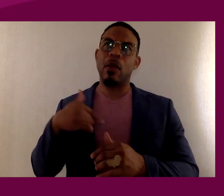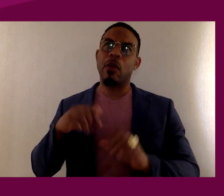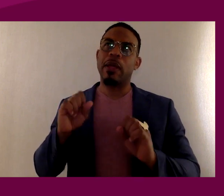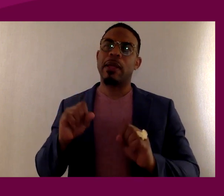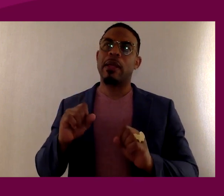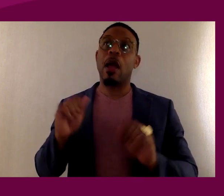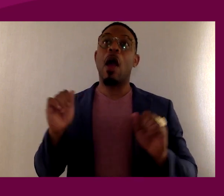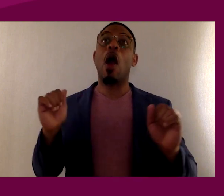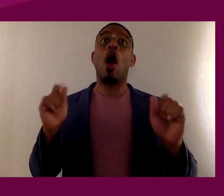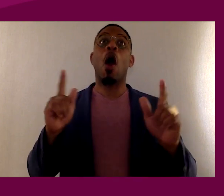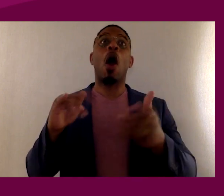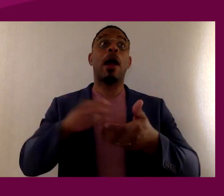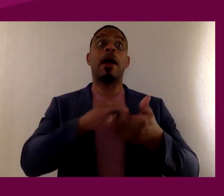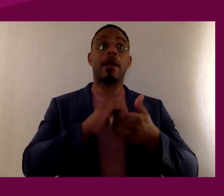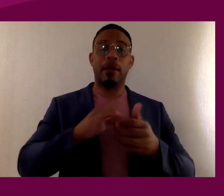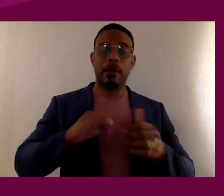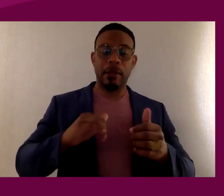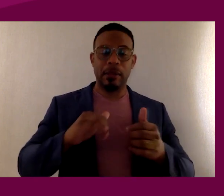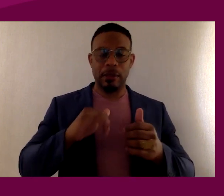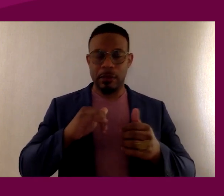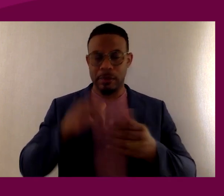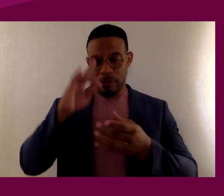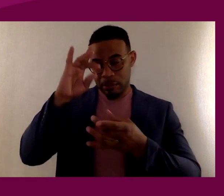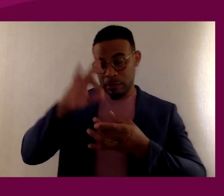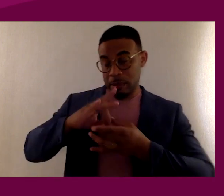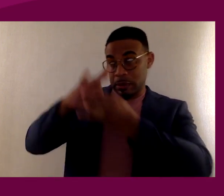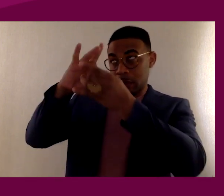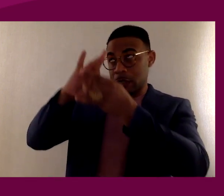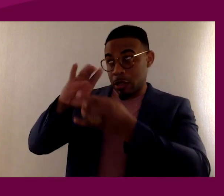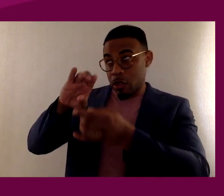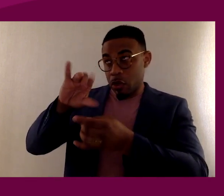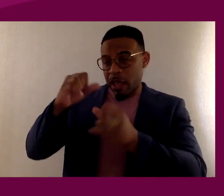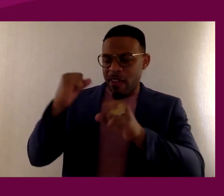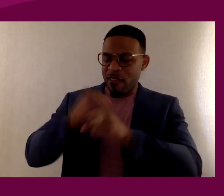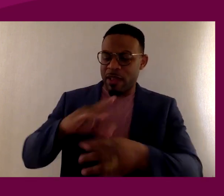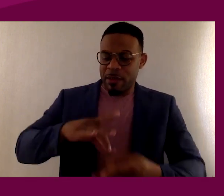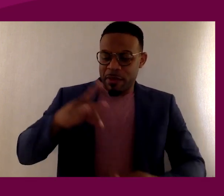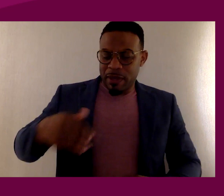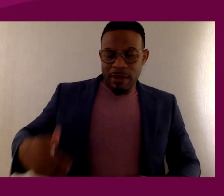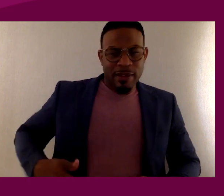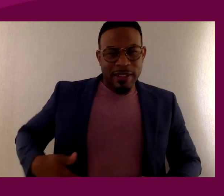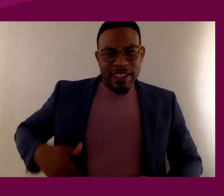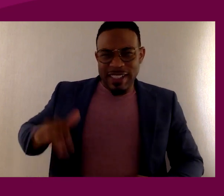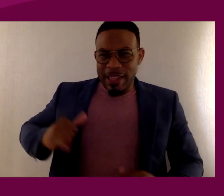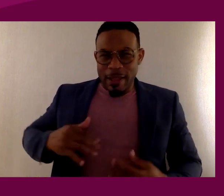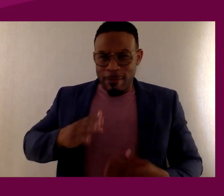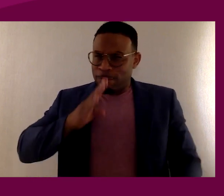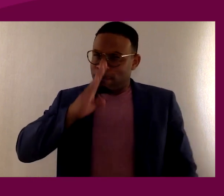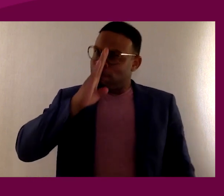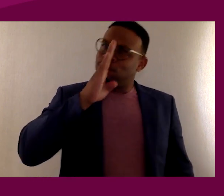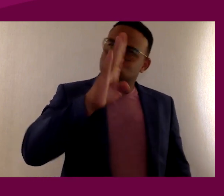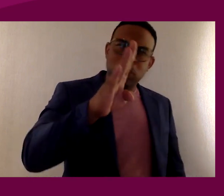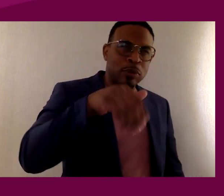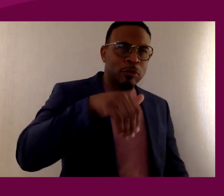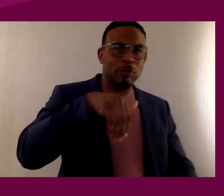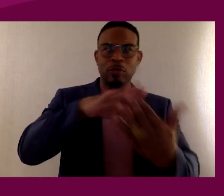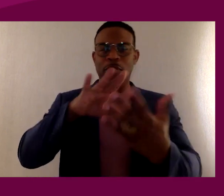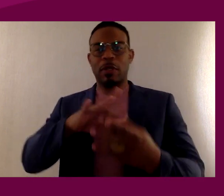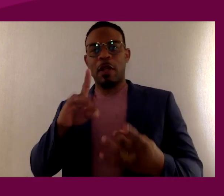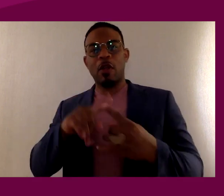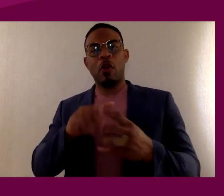How do you think that we can all collectively channel Judy's fighting spirit, her just bold